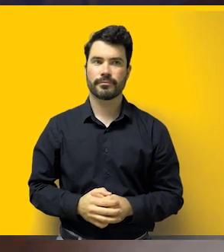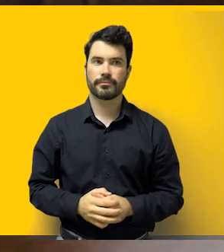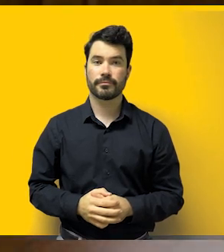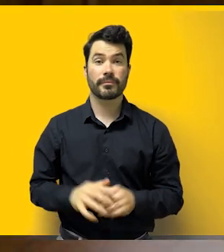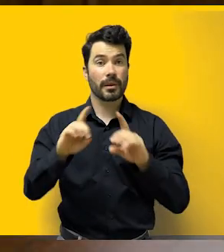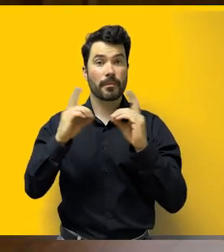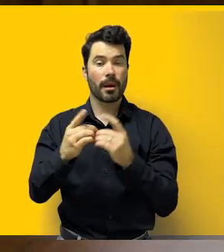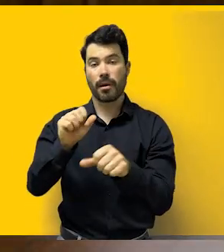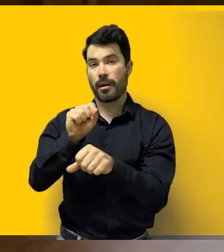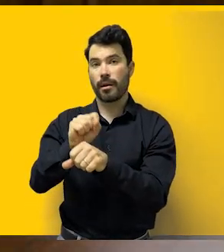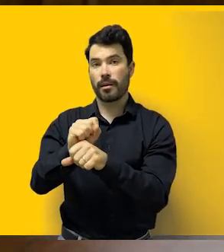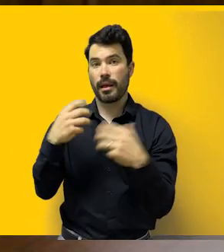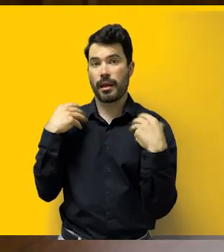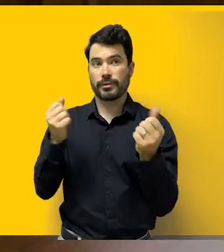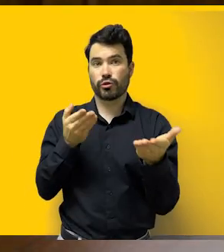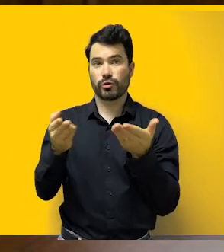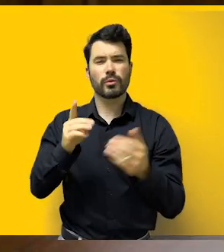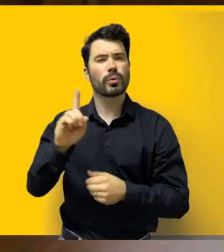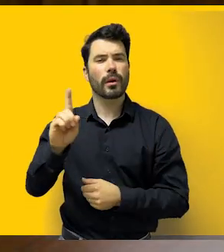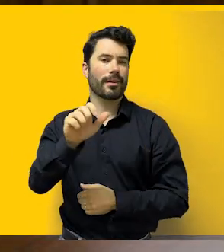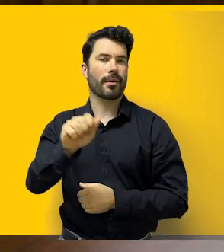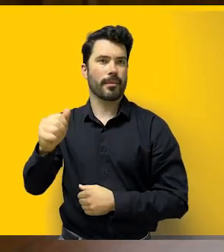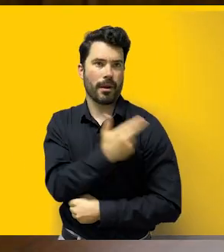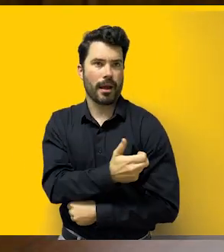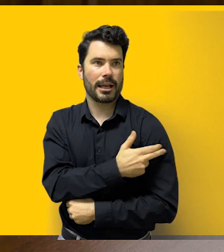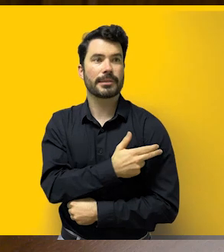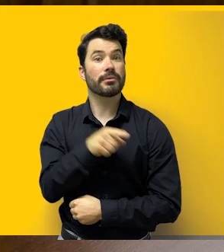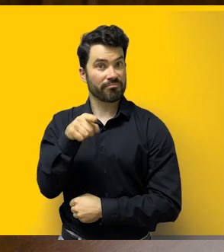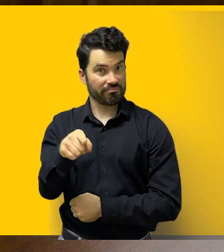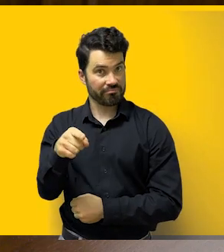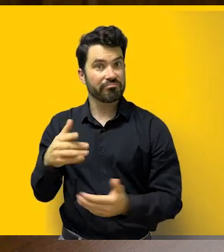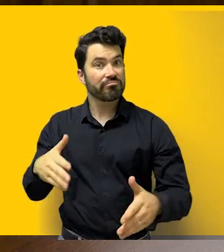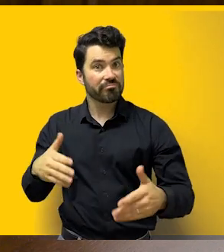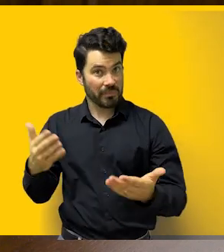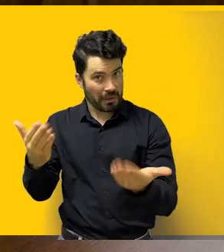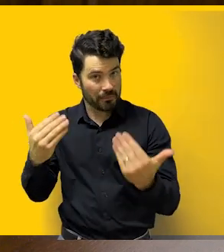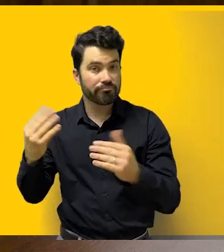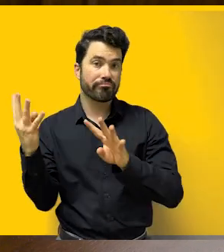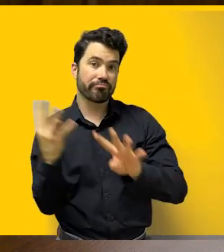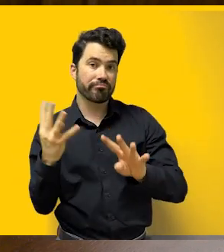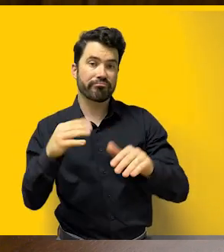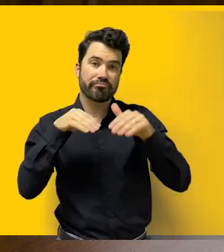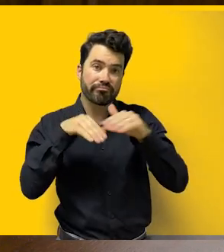Occupational health services on the main medical campus continues to offer COVID-19 vaccinations on a walk-in basis.